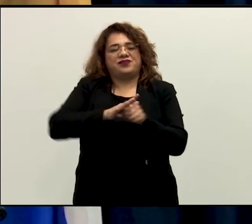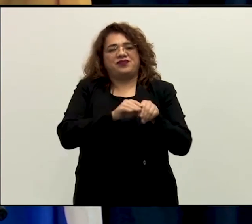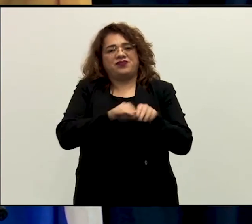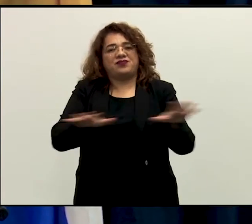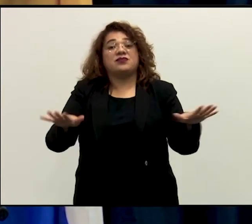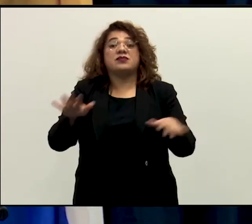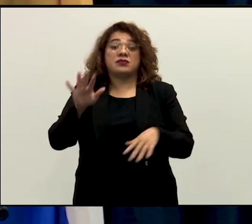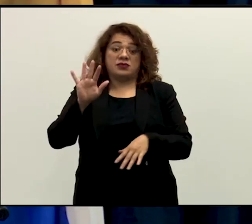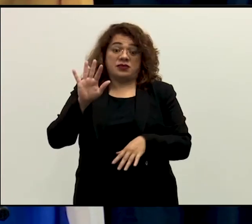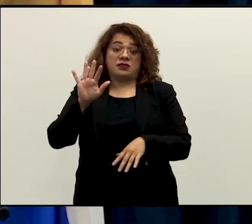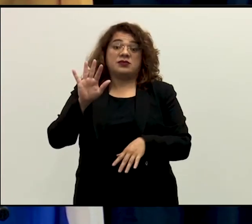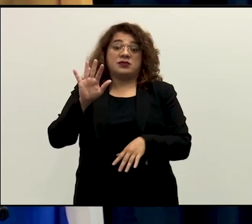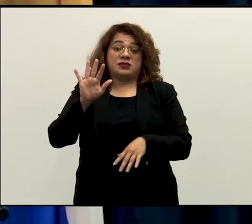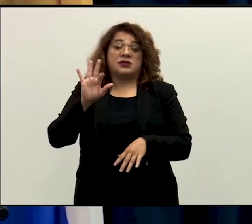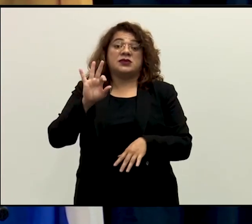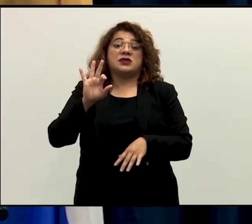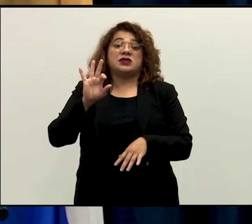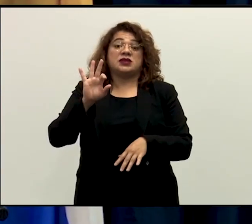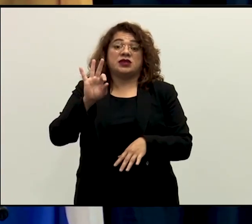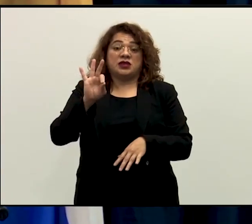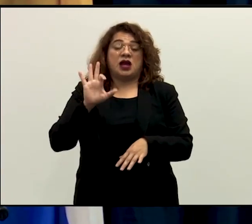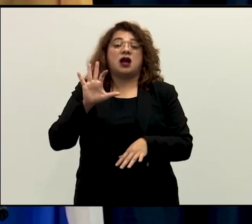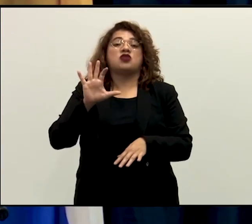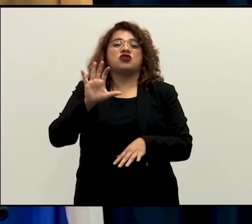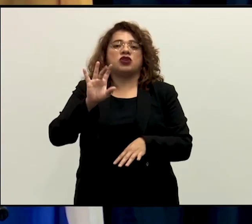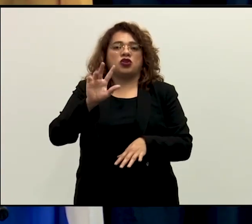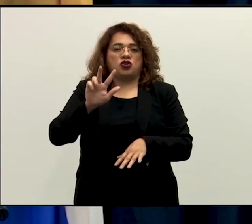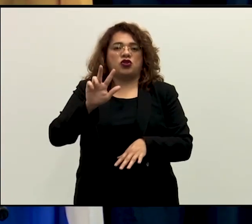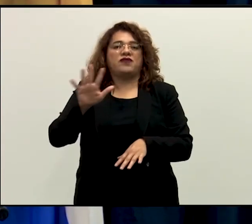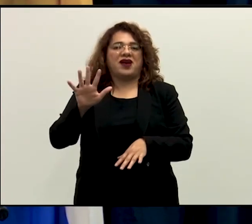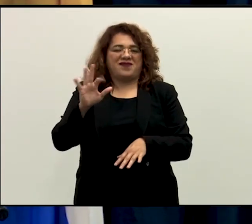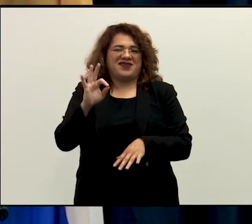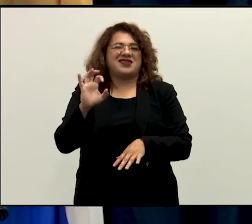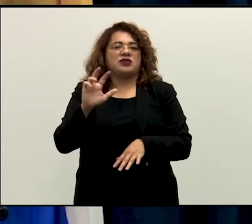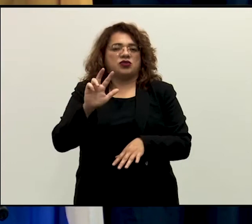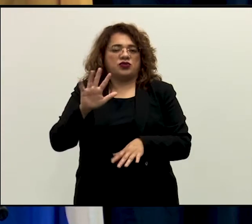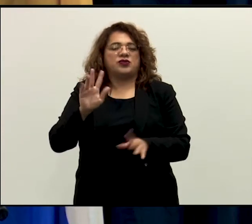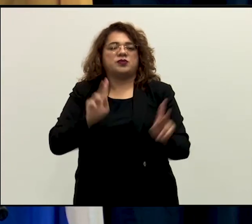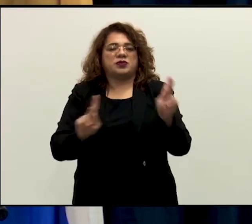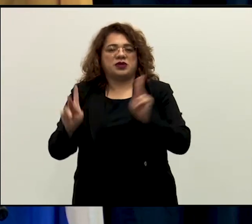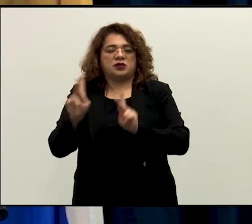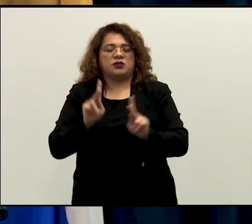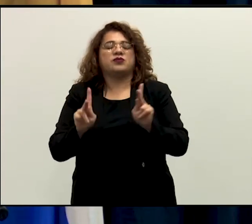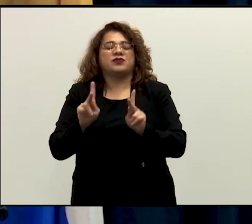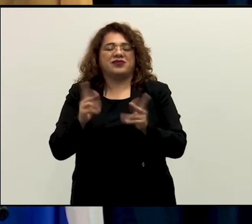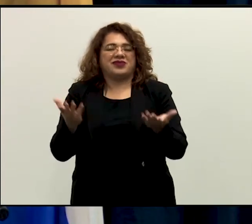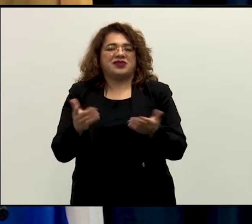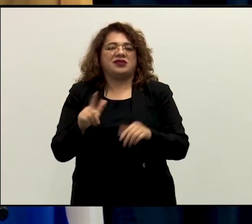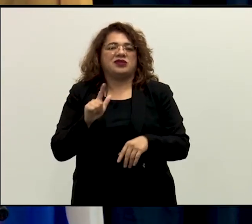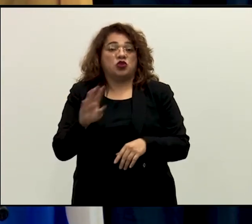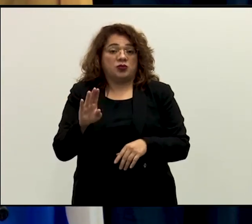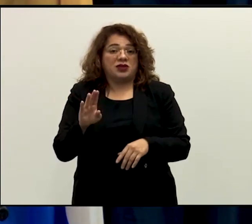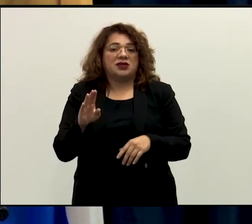Beach city council for unanimously approving a COVID-19 memorial which is going to be built